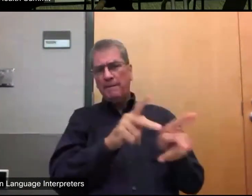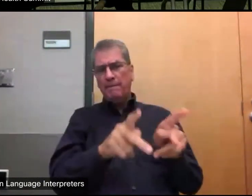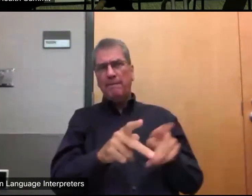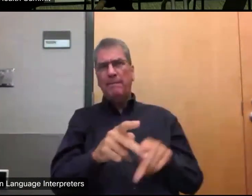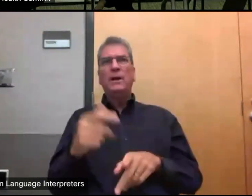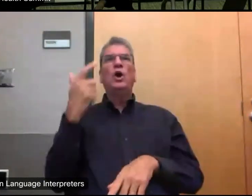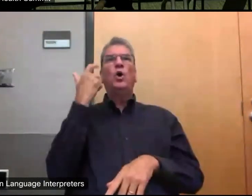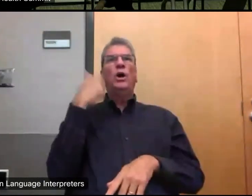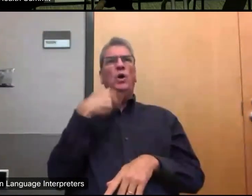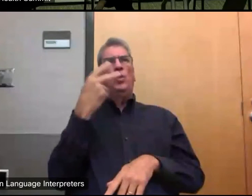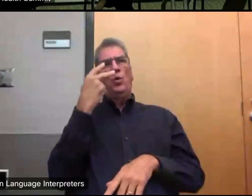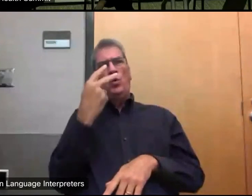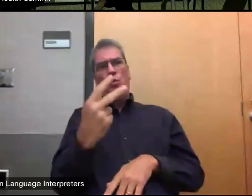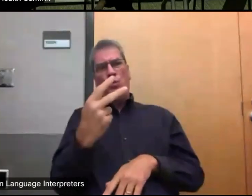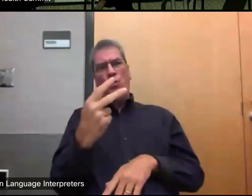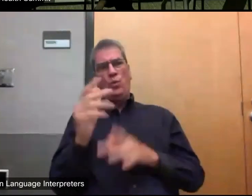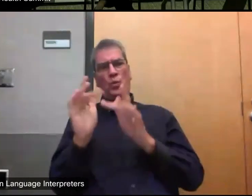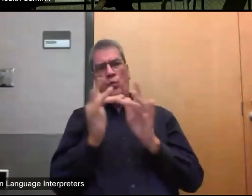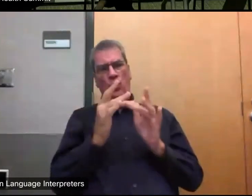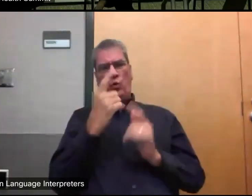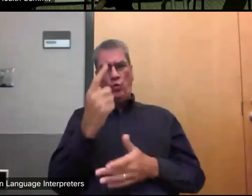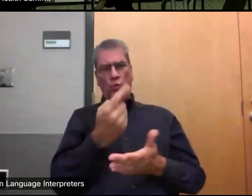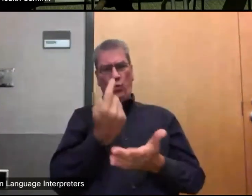an online Ed program, and it's built to be like, 1 hour, asynchronous education on health